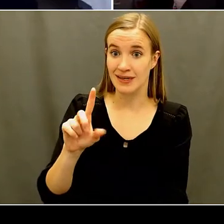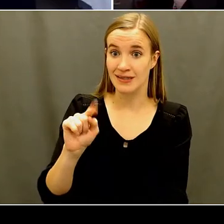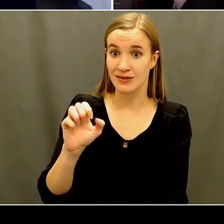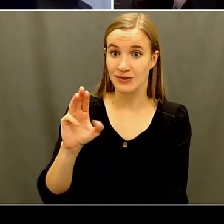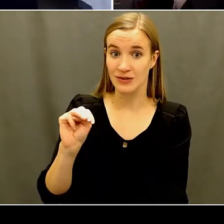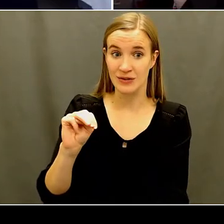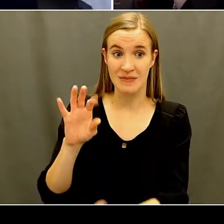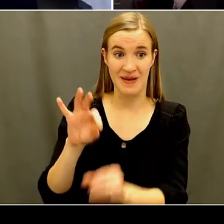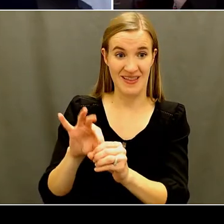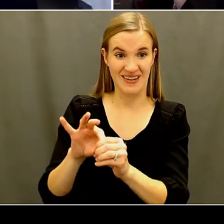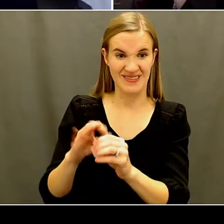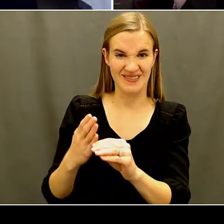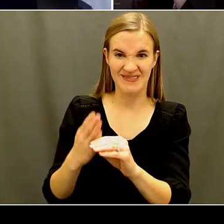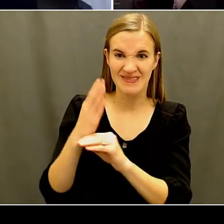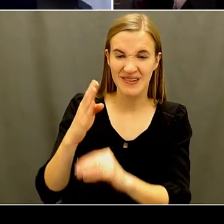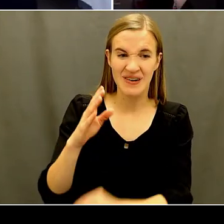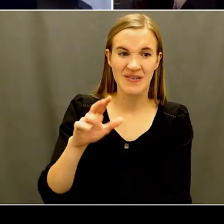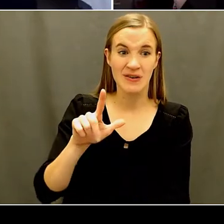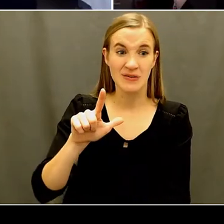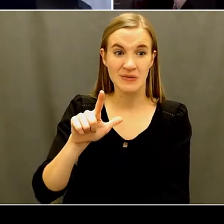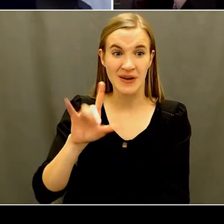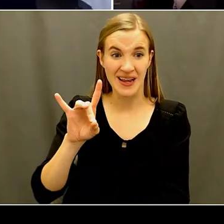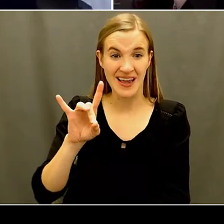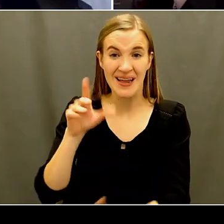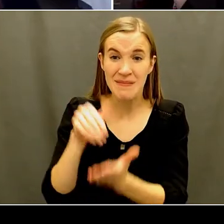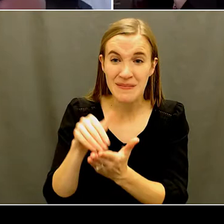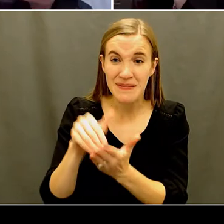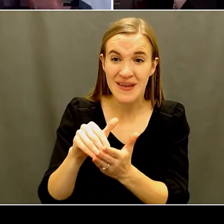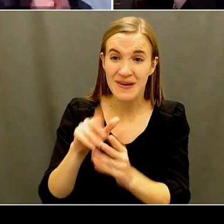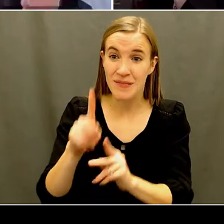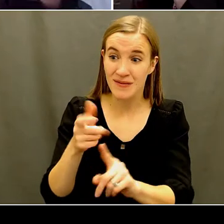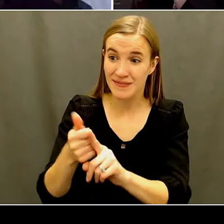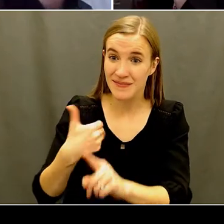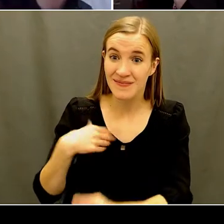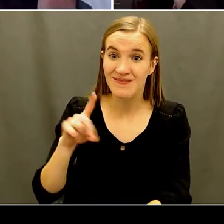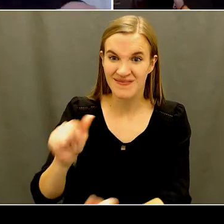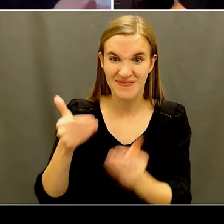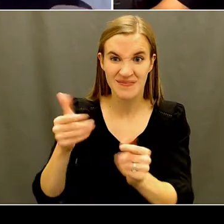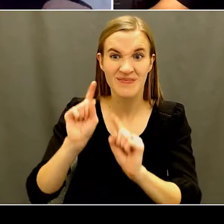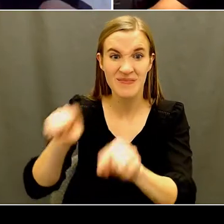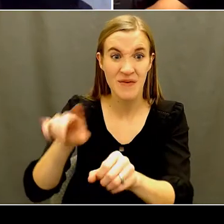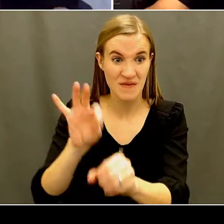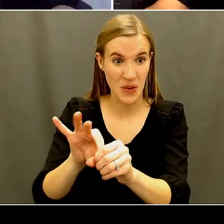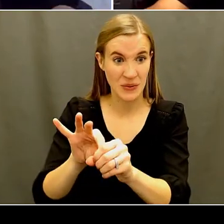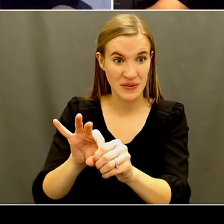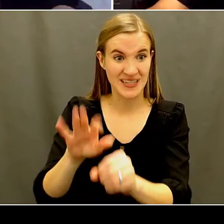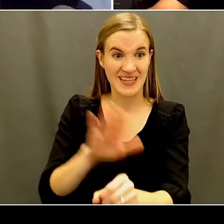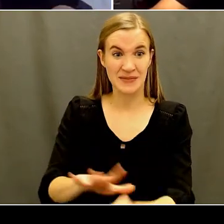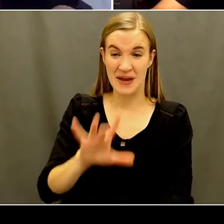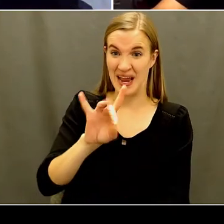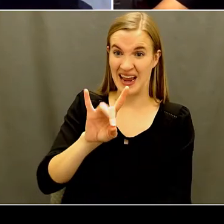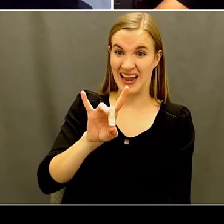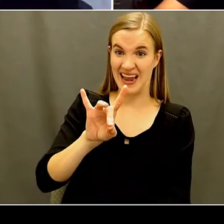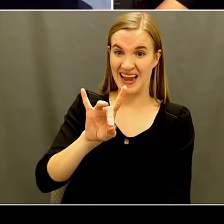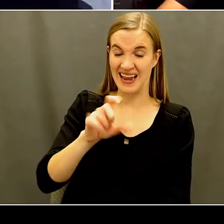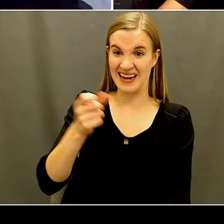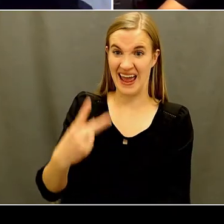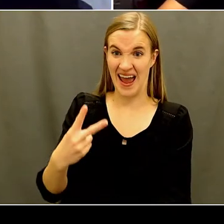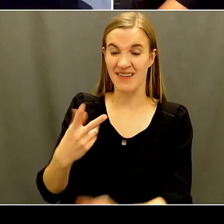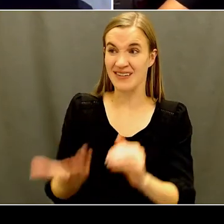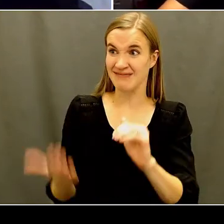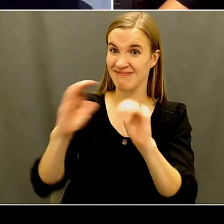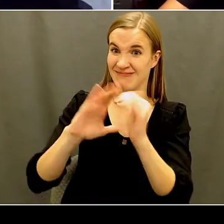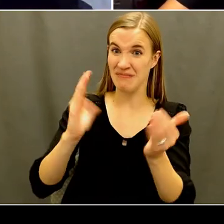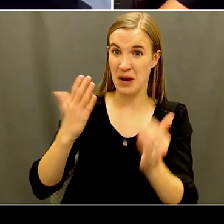that progress, push it all back. So, right now, many voters, including voters